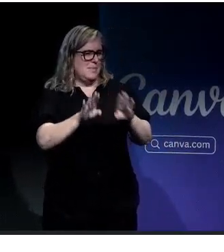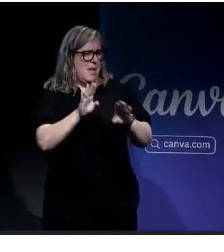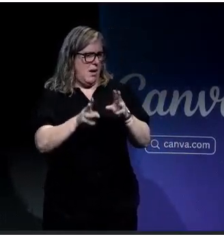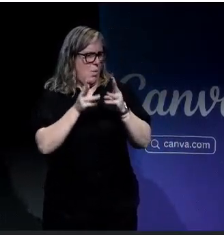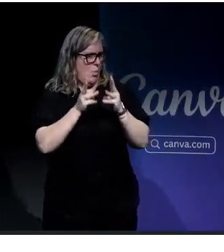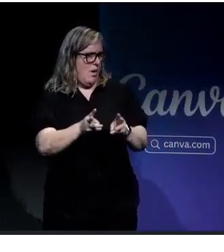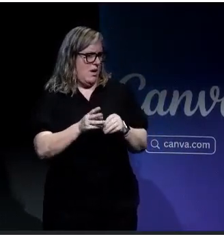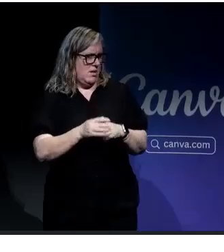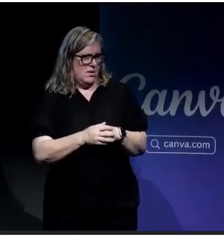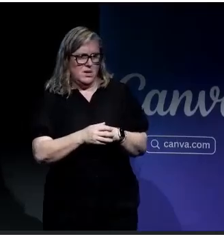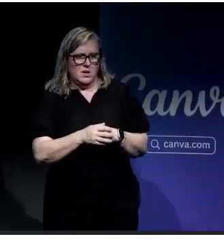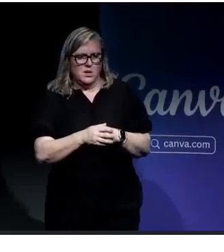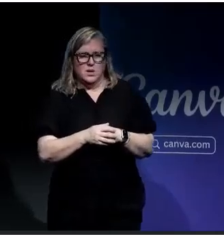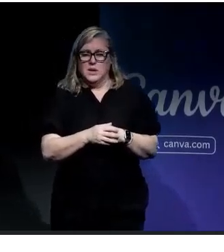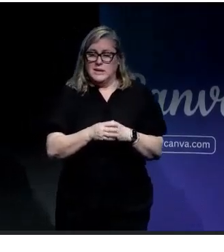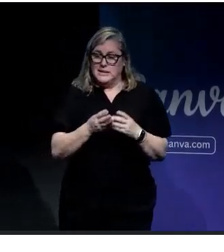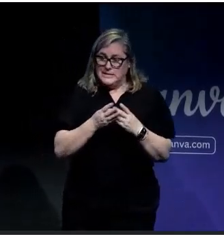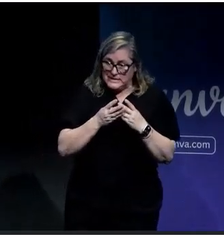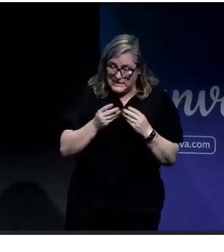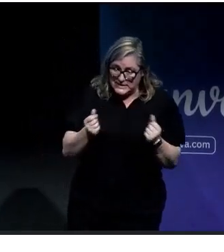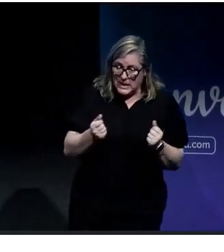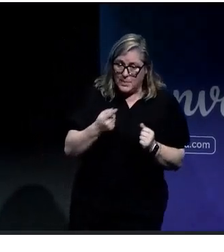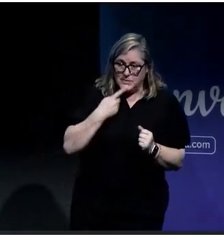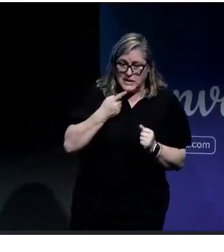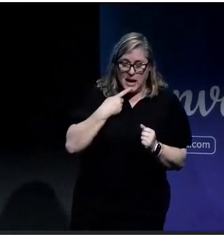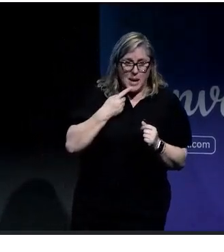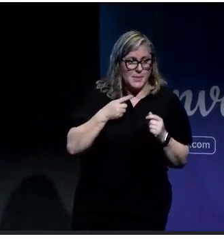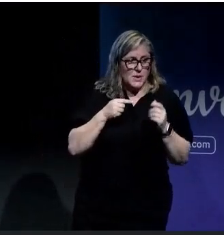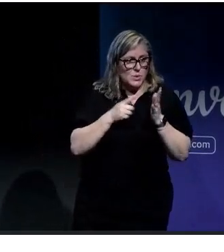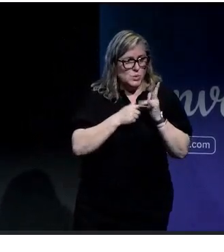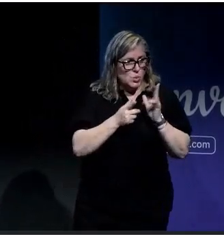So, some of these types of tools that you might have used before or,